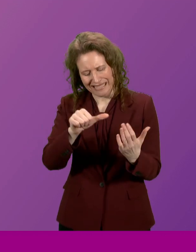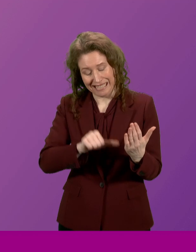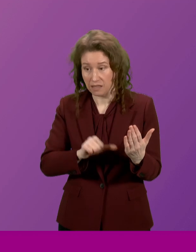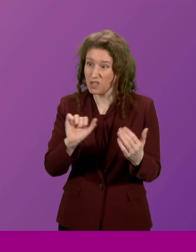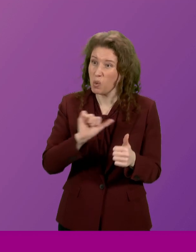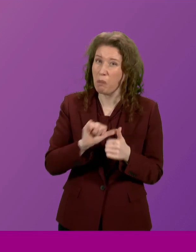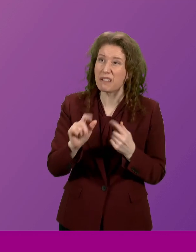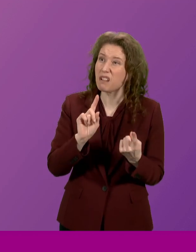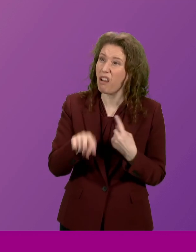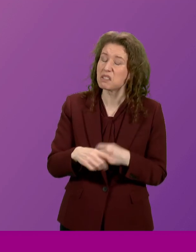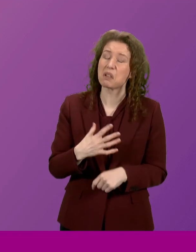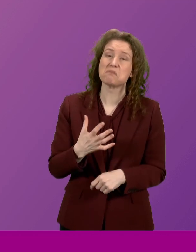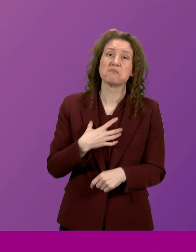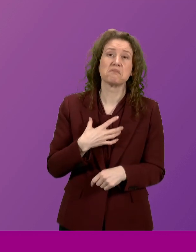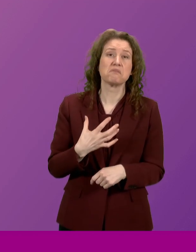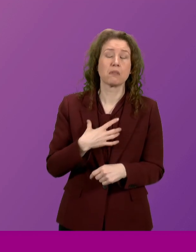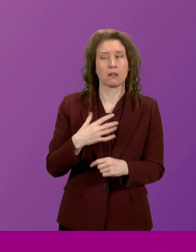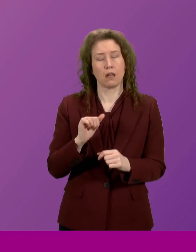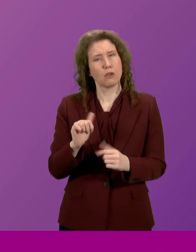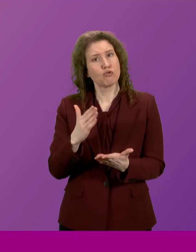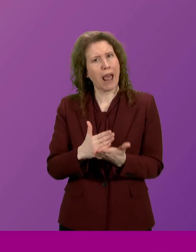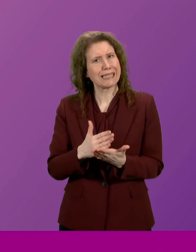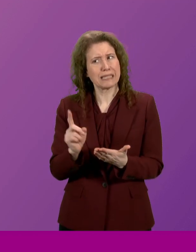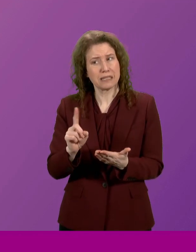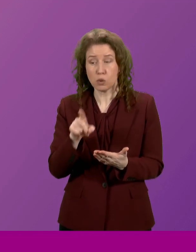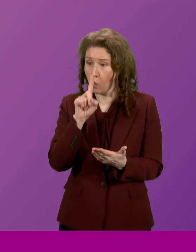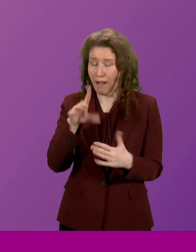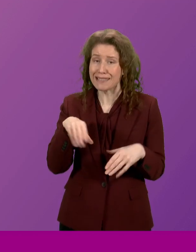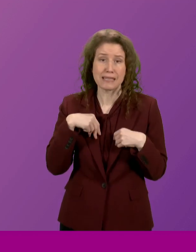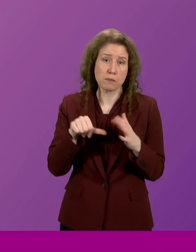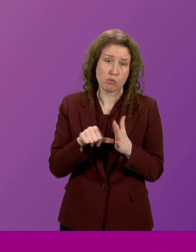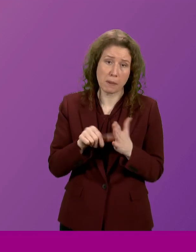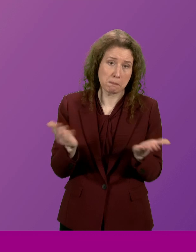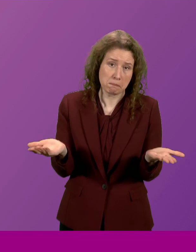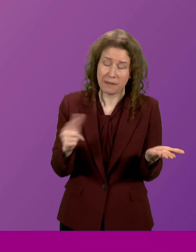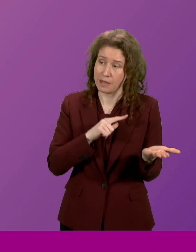Swinney can give. The reality is that he cannot even accept the problem, let alone fix it.